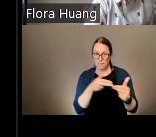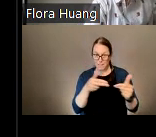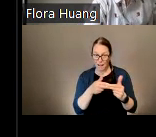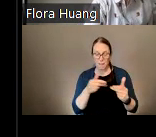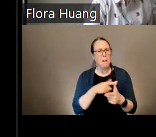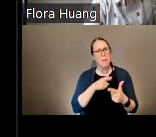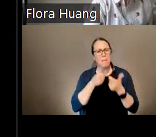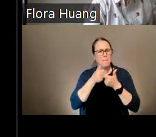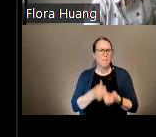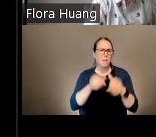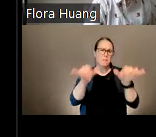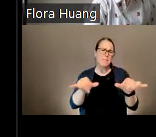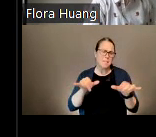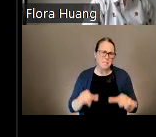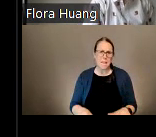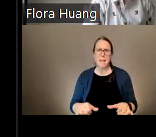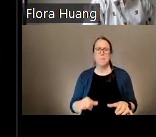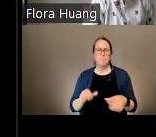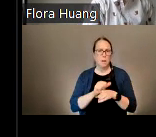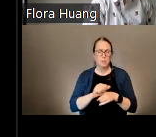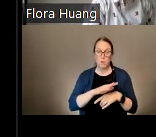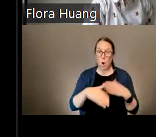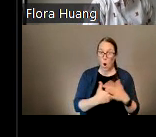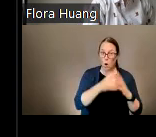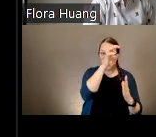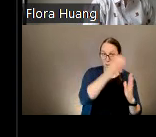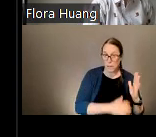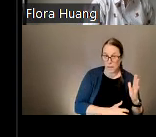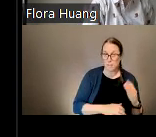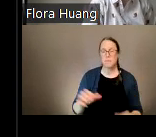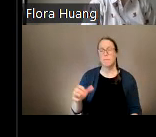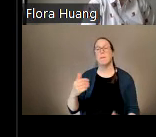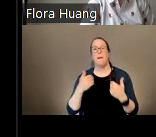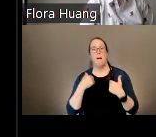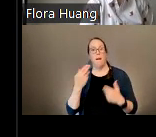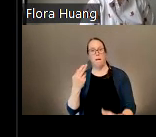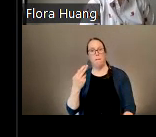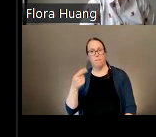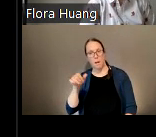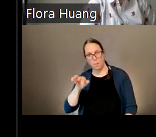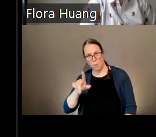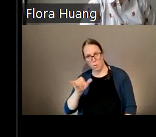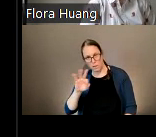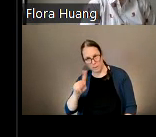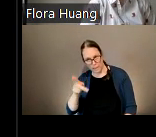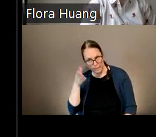you know, all text, hyperlinks, et cetera. So you could have it available as a PowerPoint.